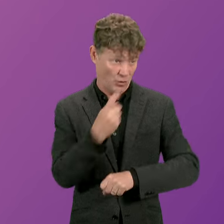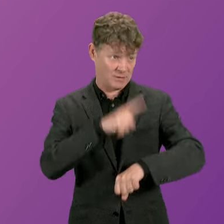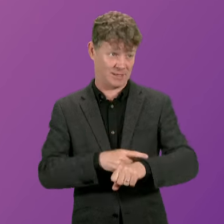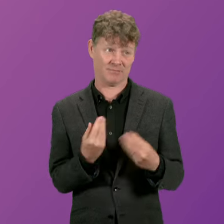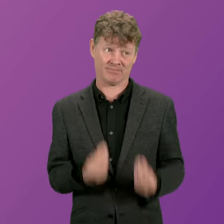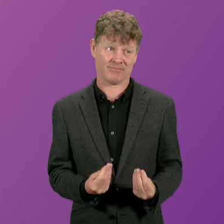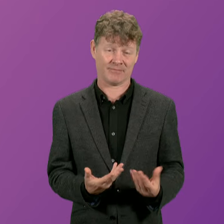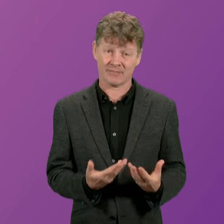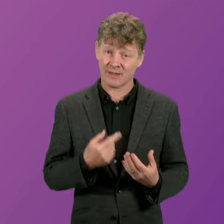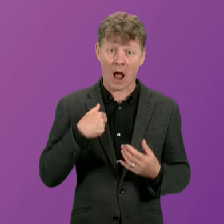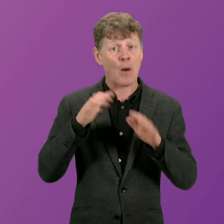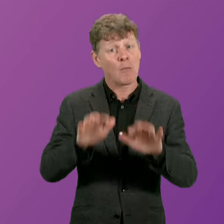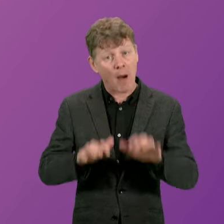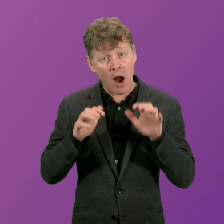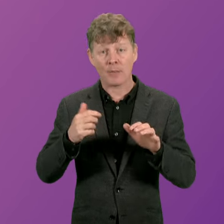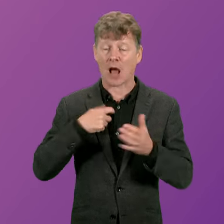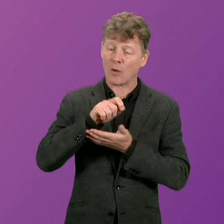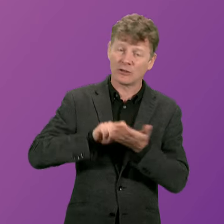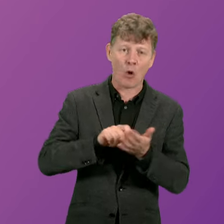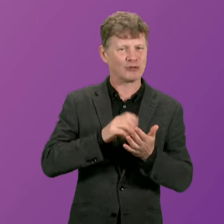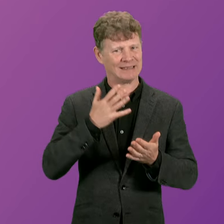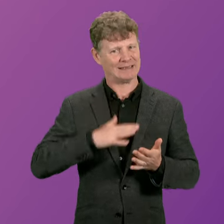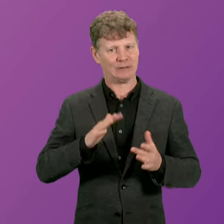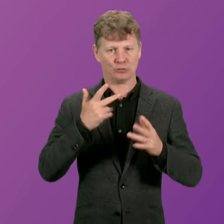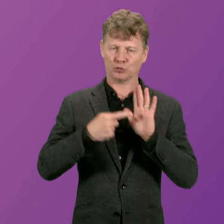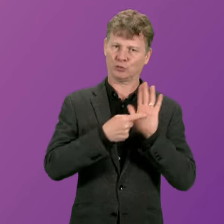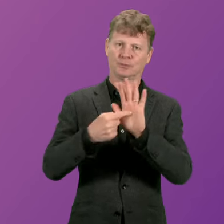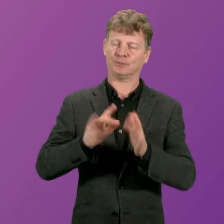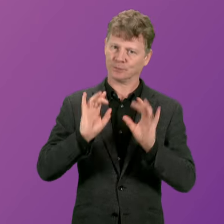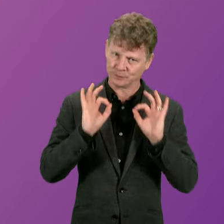Parliament and our democracy before your political party and demand that